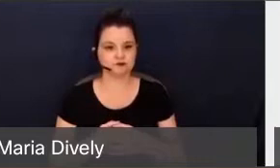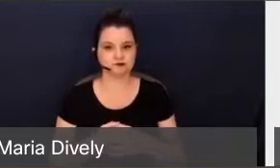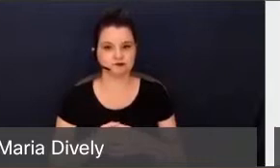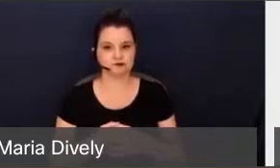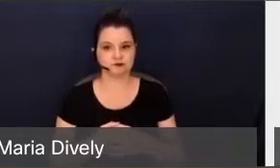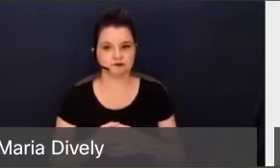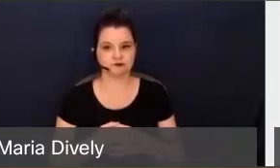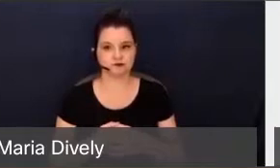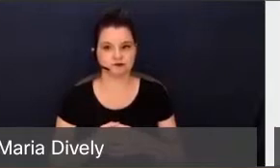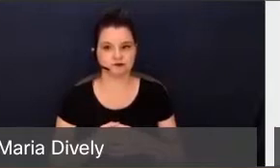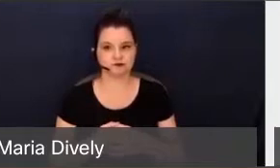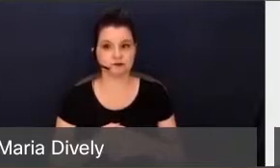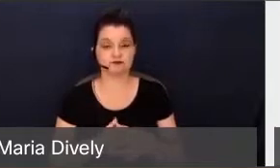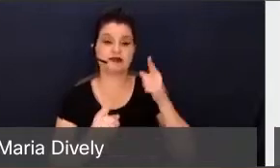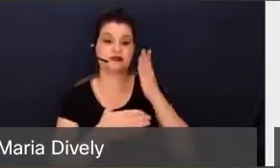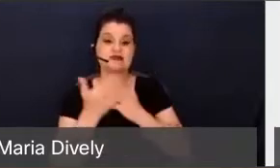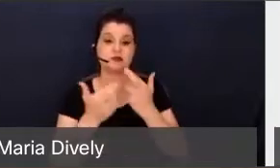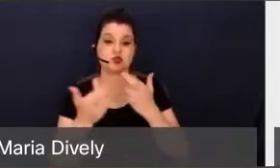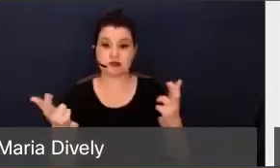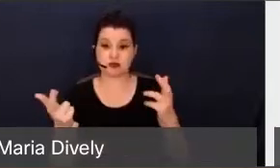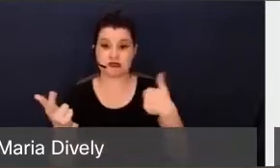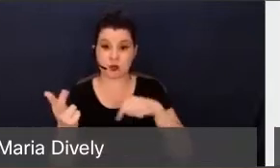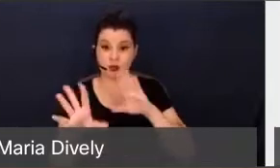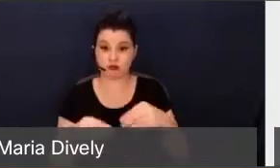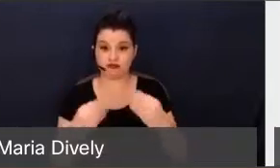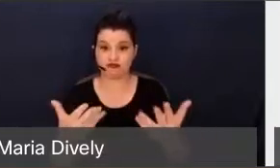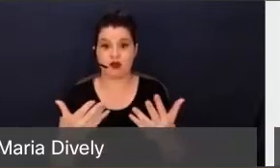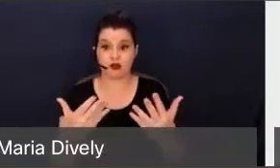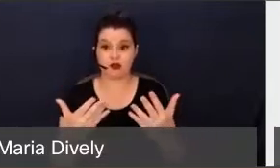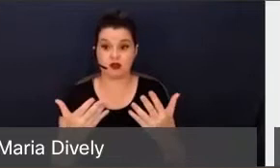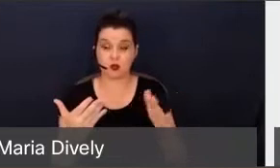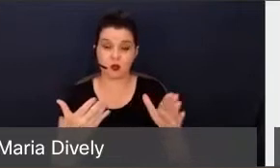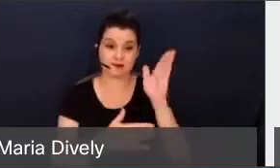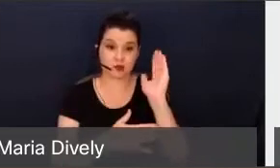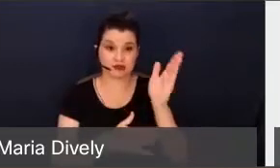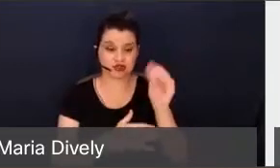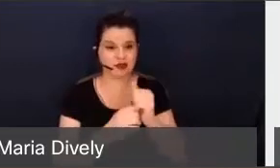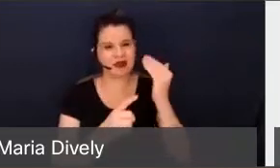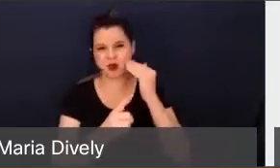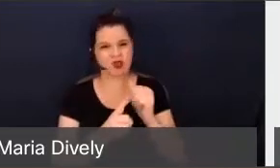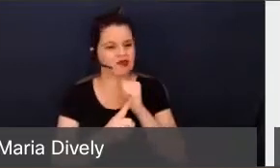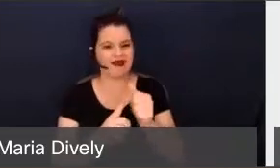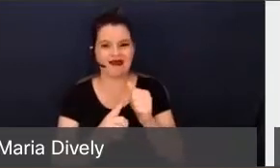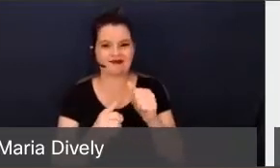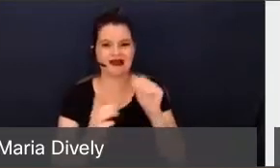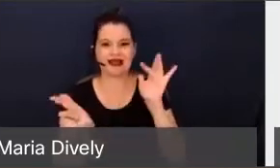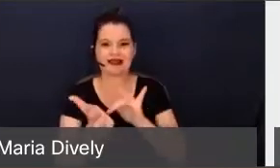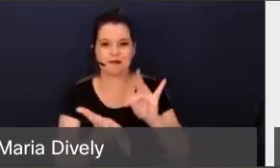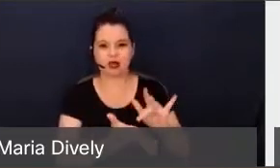So here are some resources that we're providing with the presentation, I know they're not, um, clickable in WebEx.